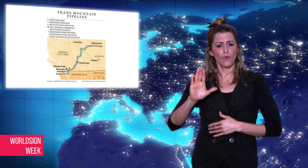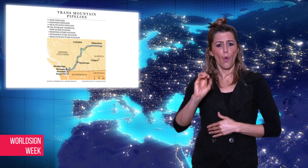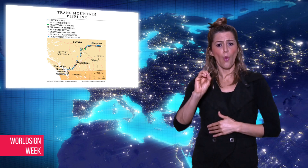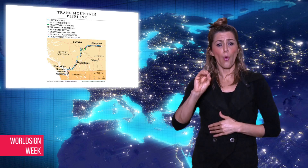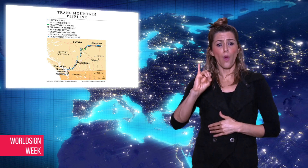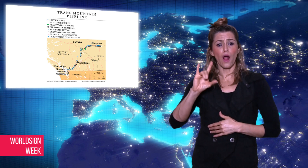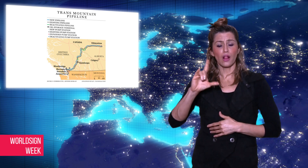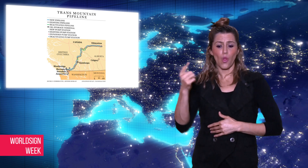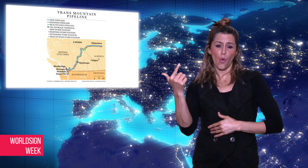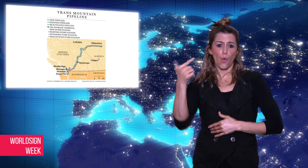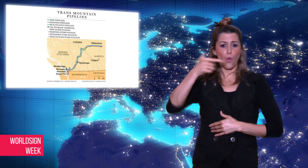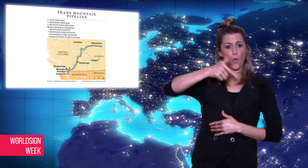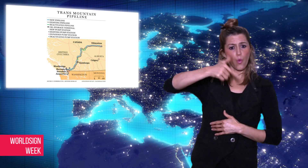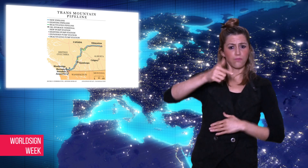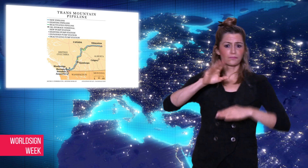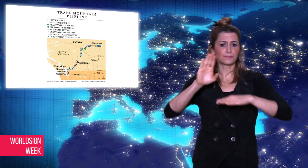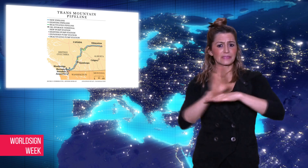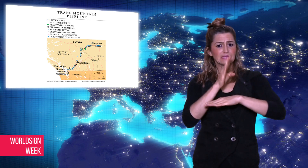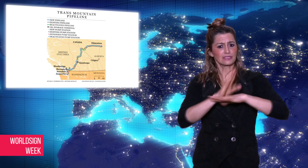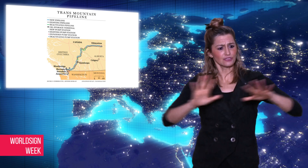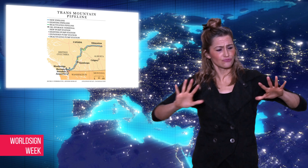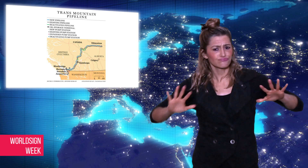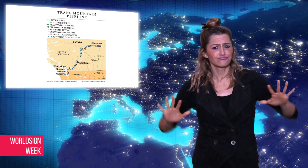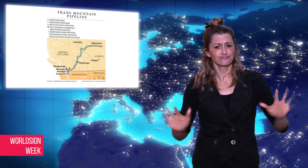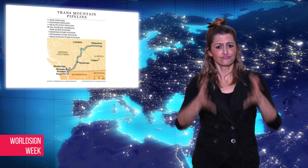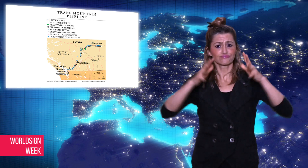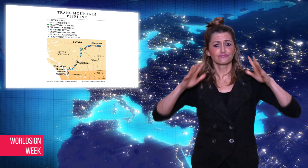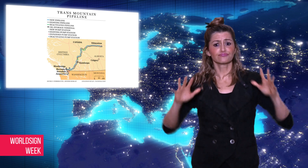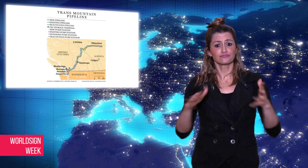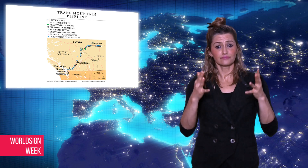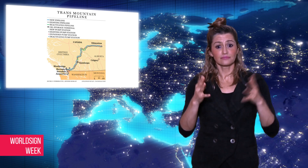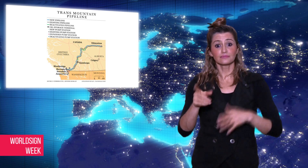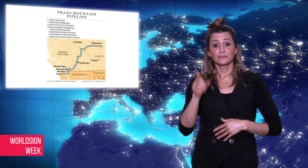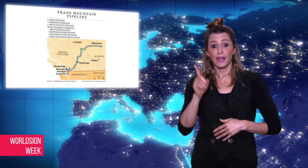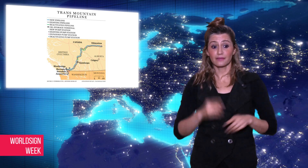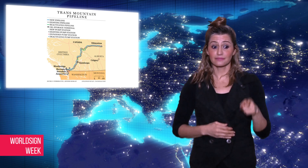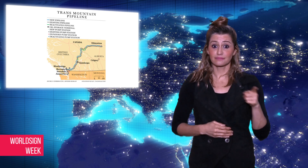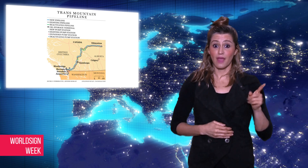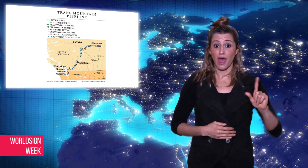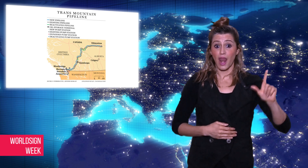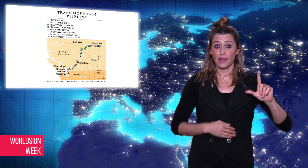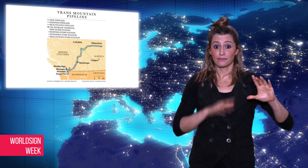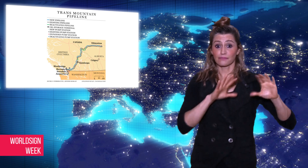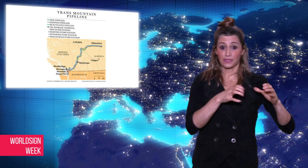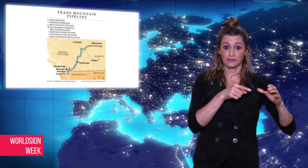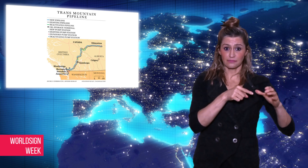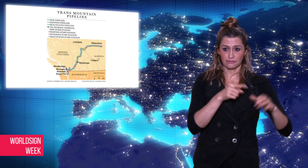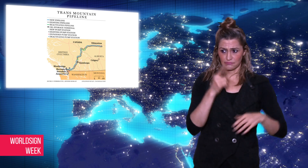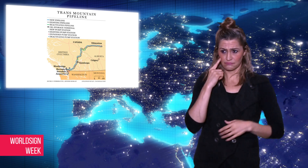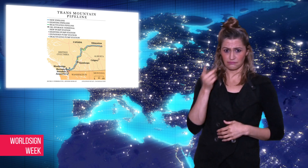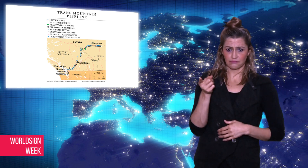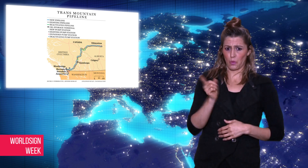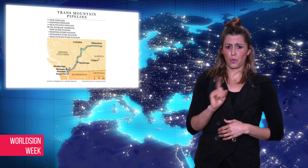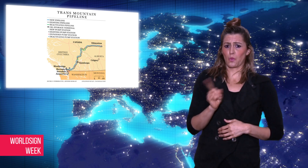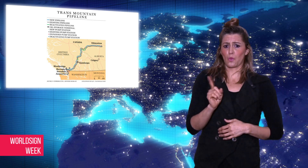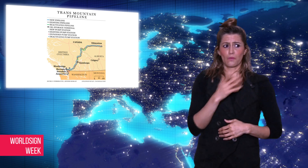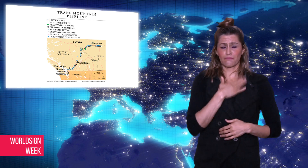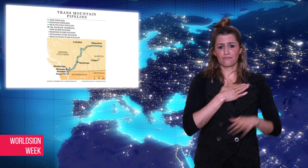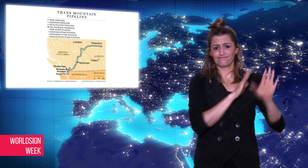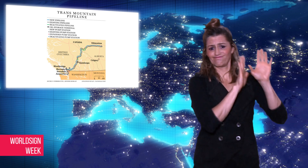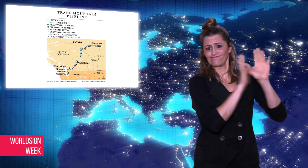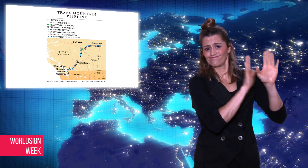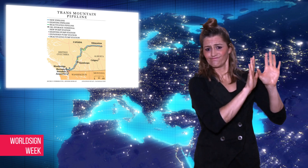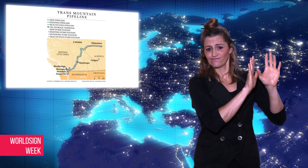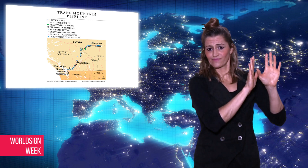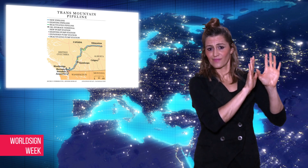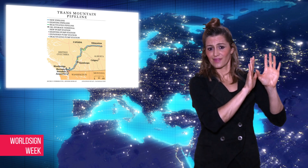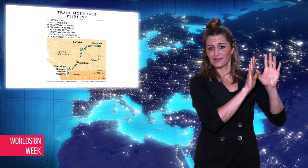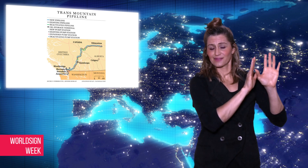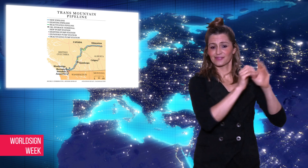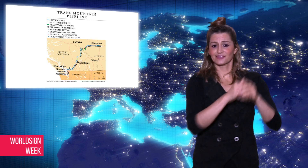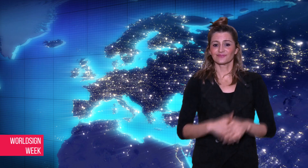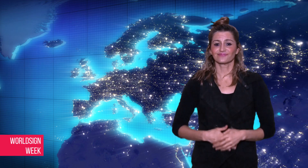industry and the Liberals are not supportive.